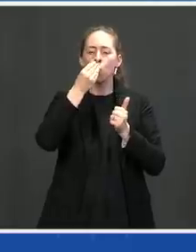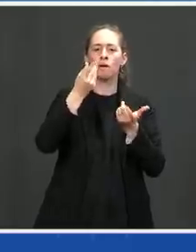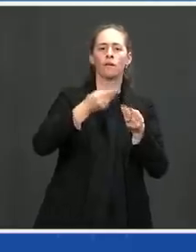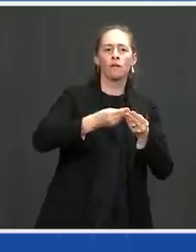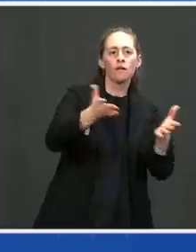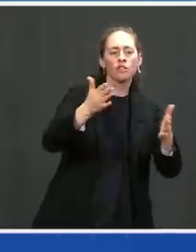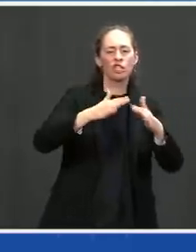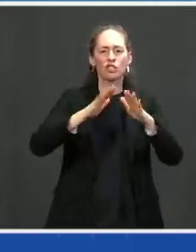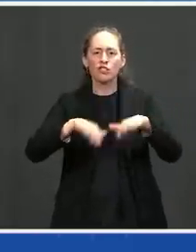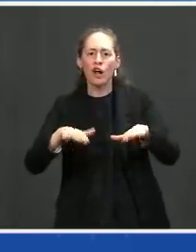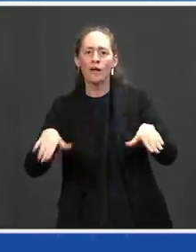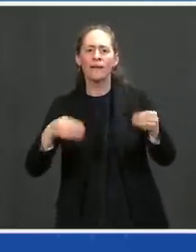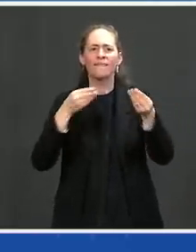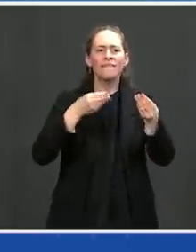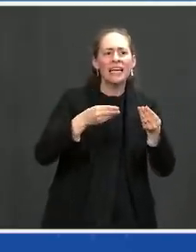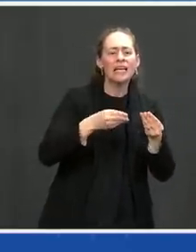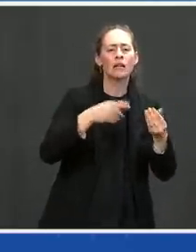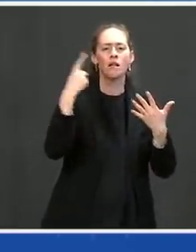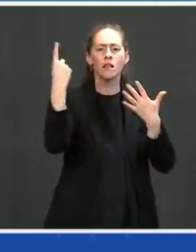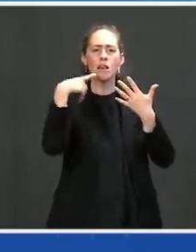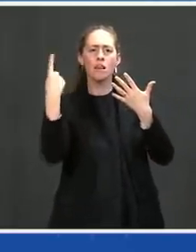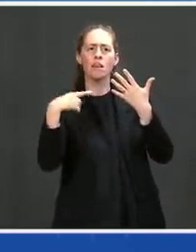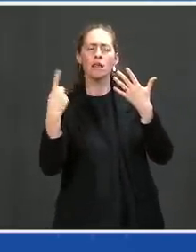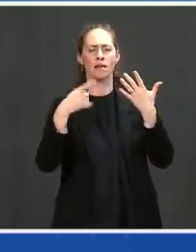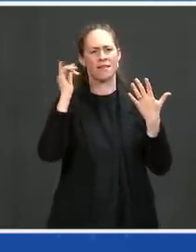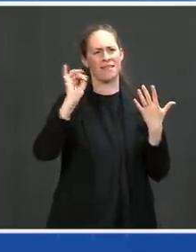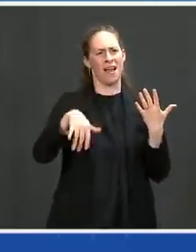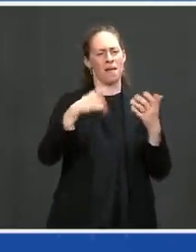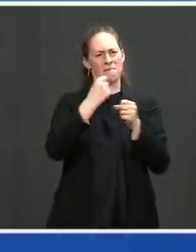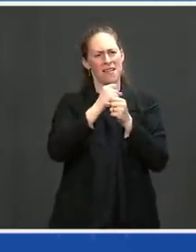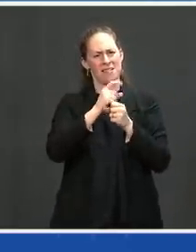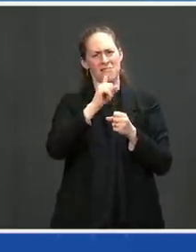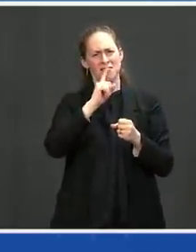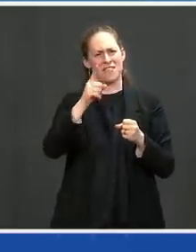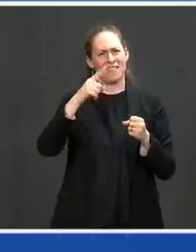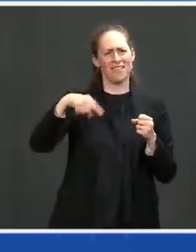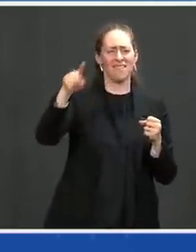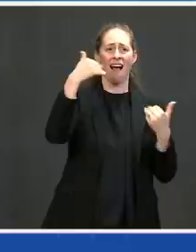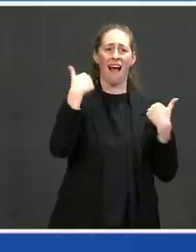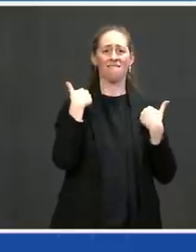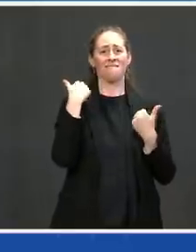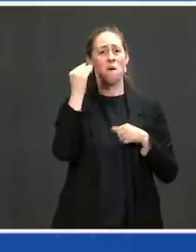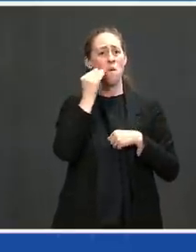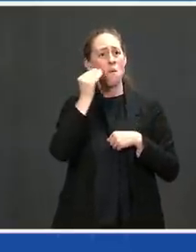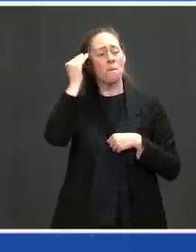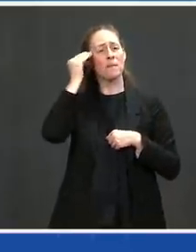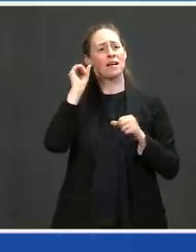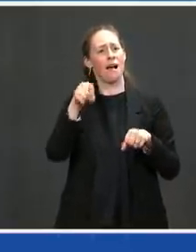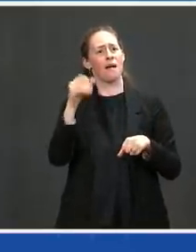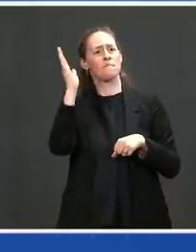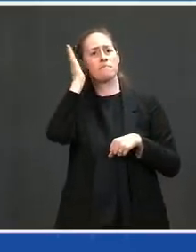being able to have -- make sure that they go to bed not staring at the ceiling, like my dad, wondering whether -- since he didn't have health insurance,